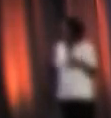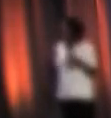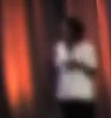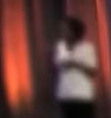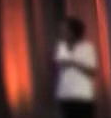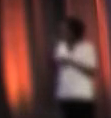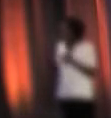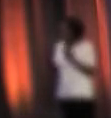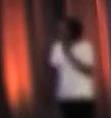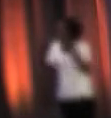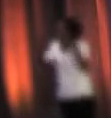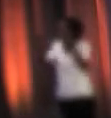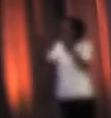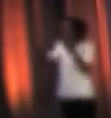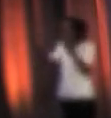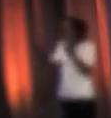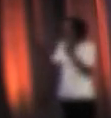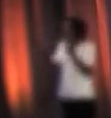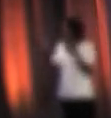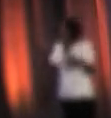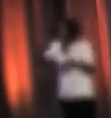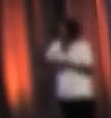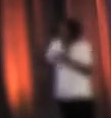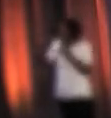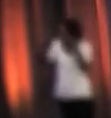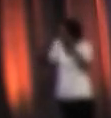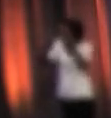reflect upon the development of accessible digital design